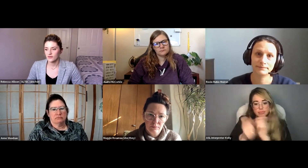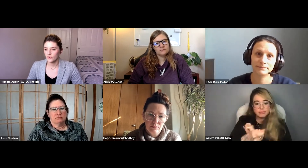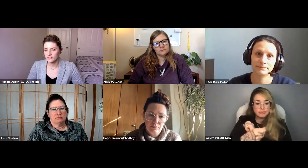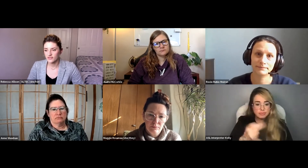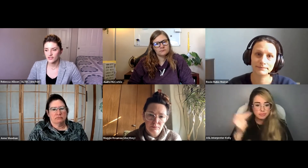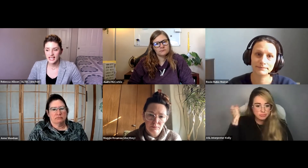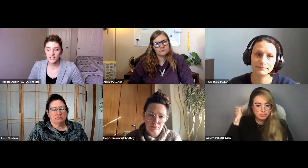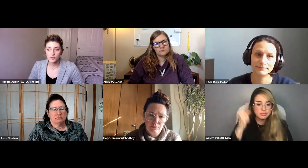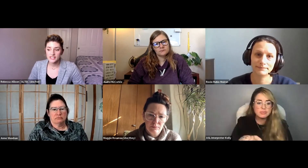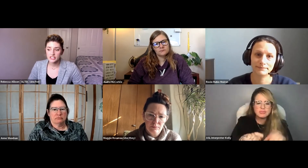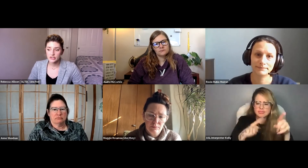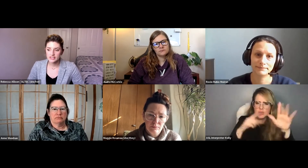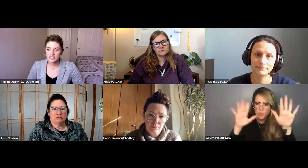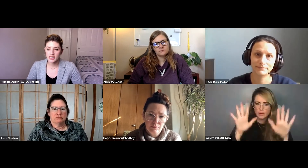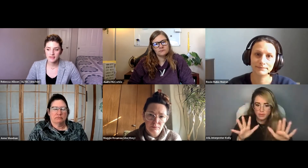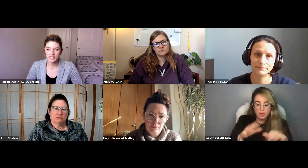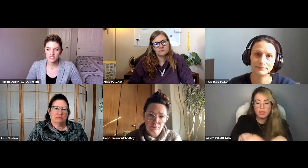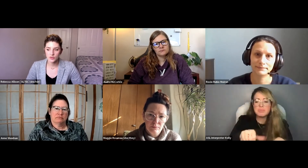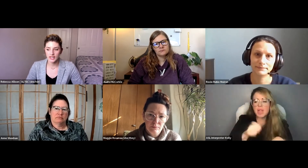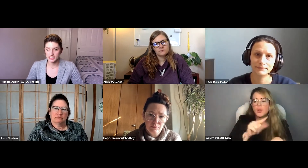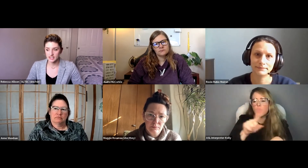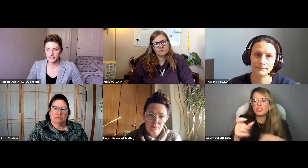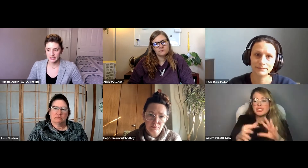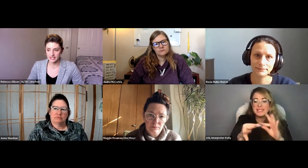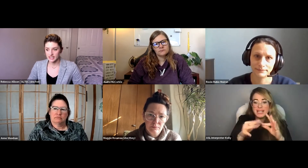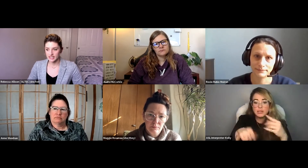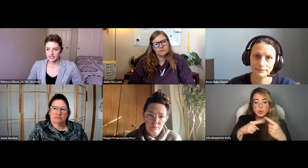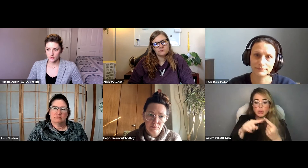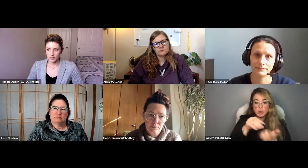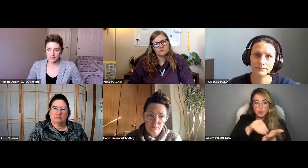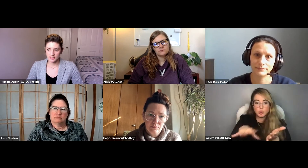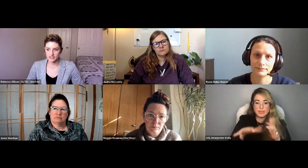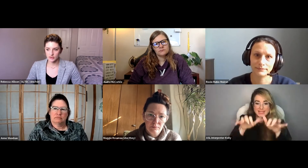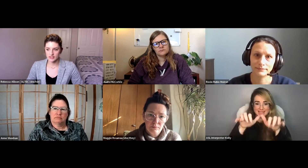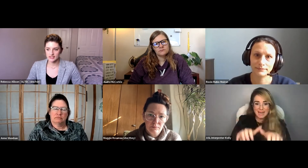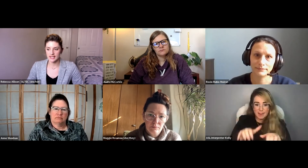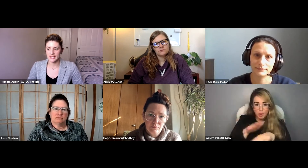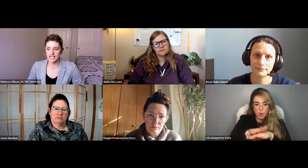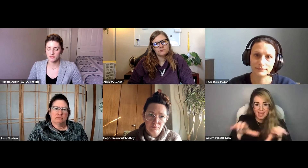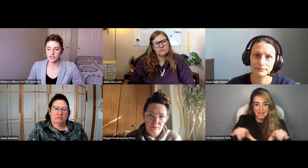Wonderful and, "When students type into an activity does one student's engagement